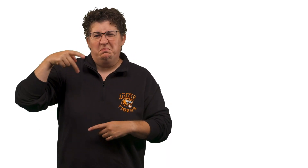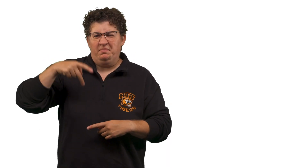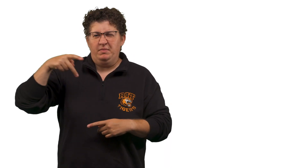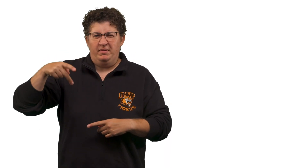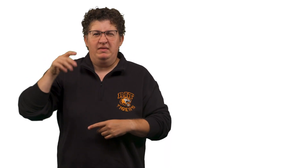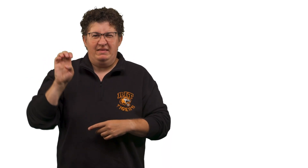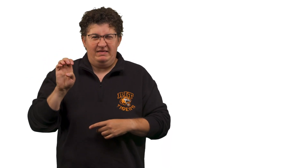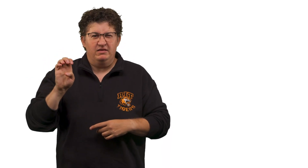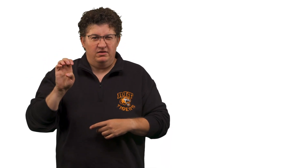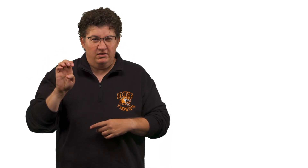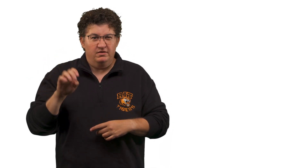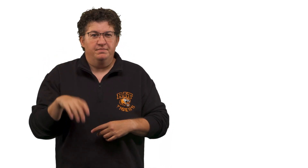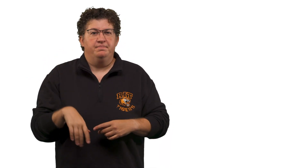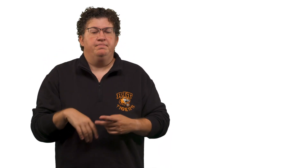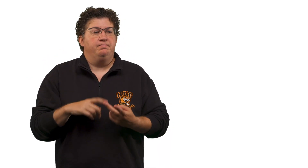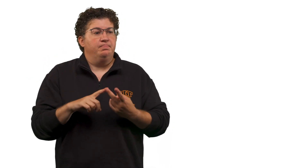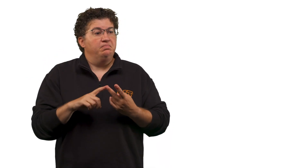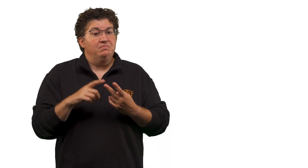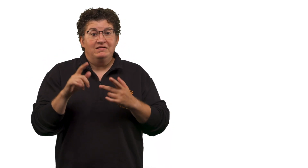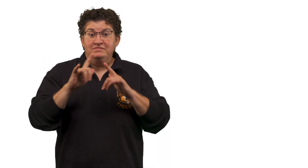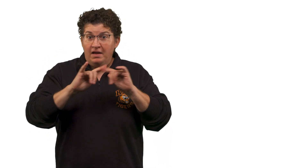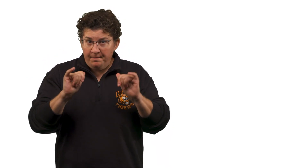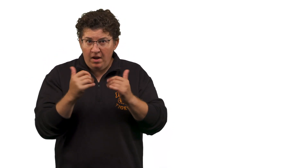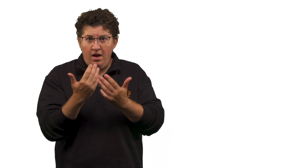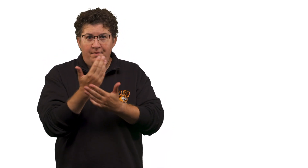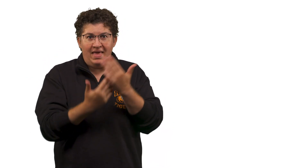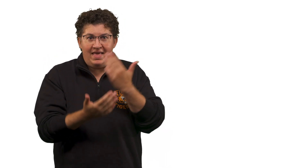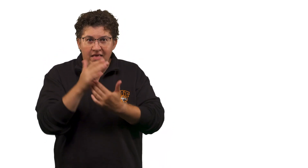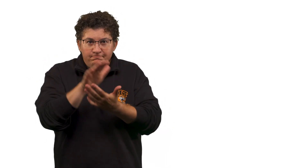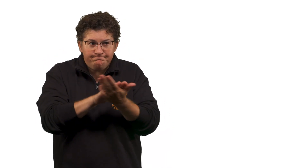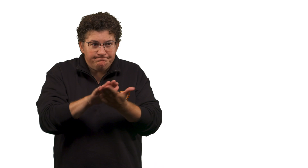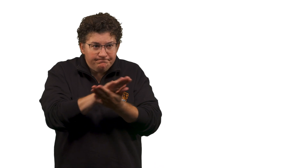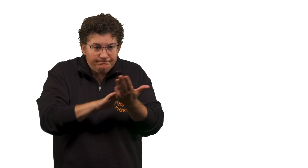personal protective equipment (PPE) and face coverings,